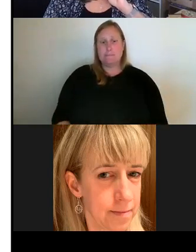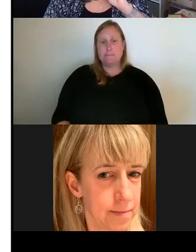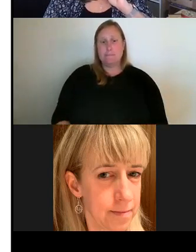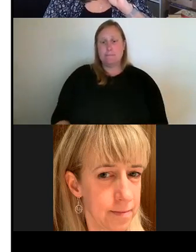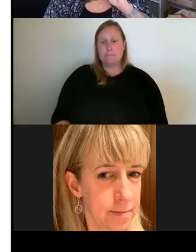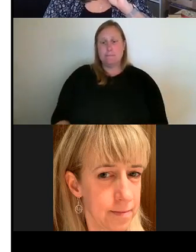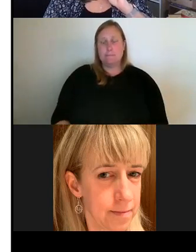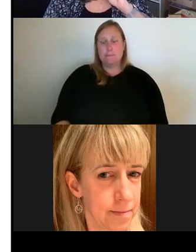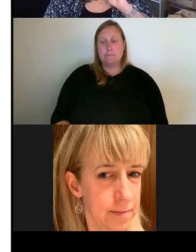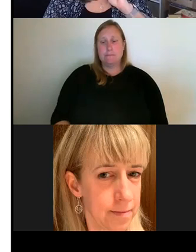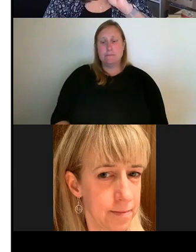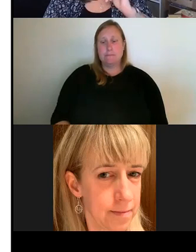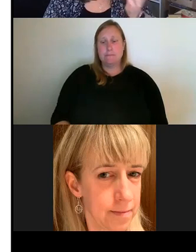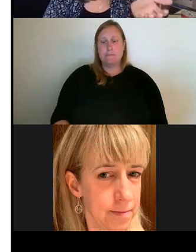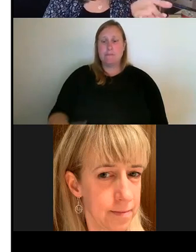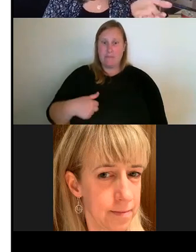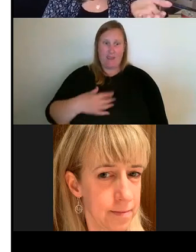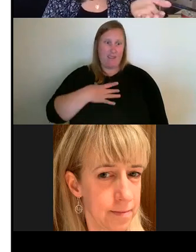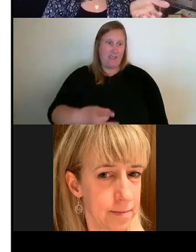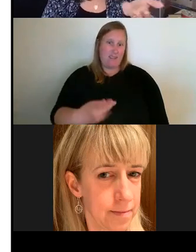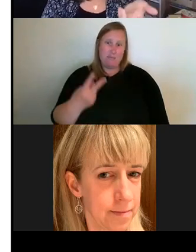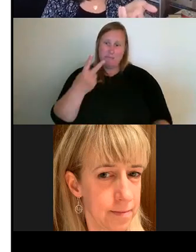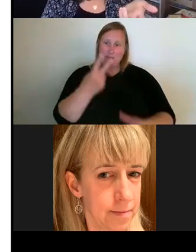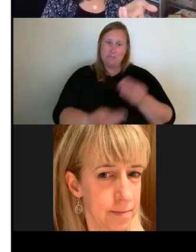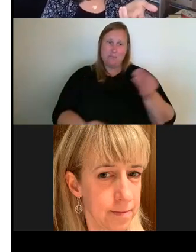I absolutely want both. Here I have an example of how to use Google